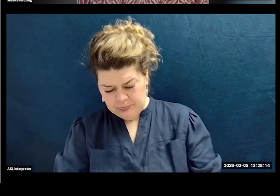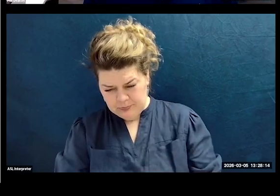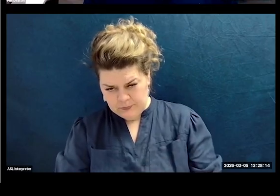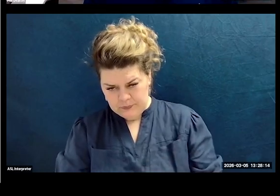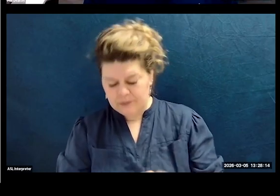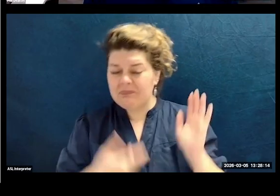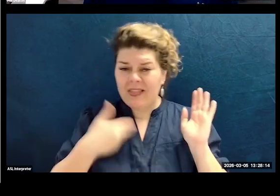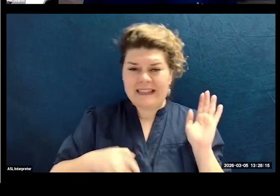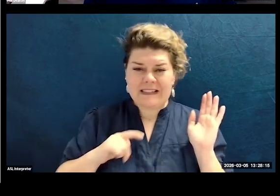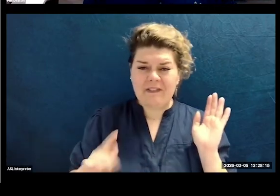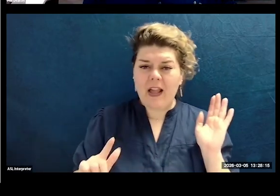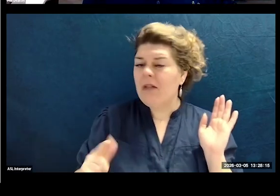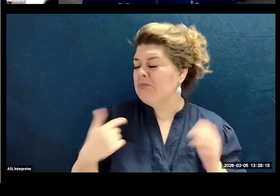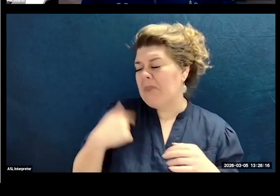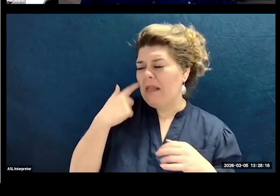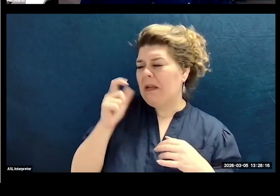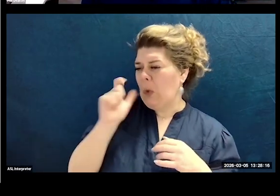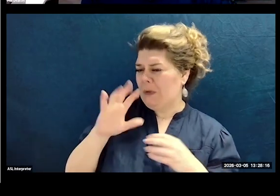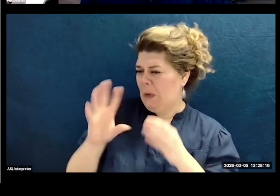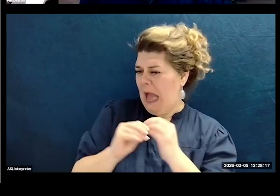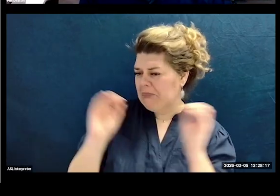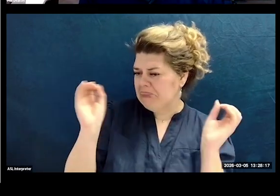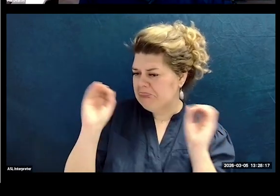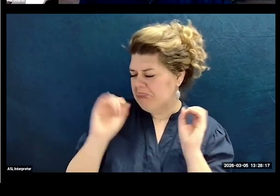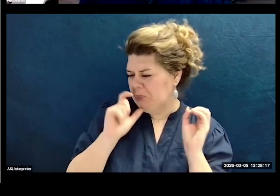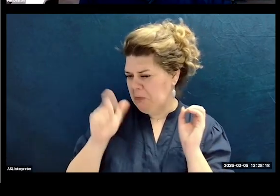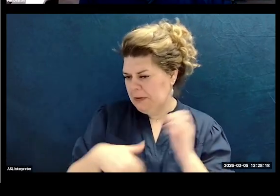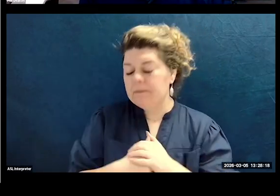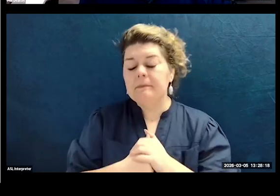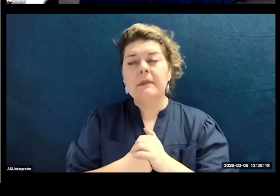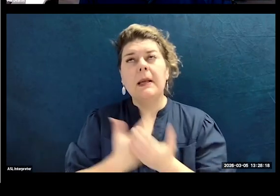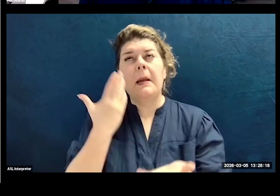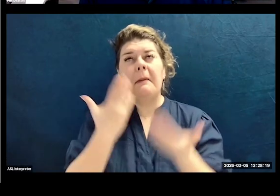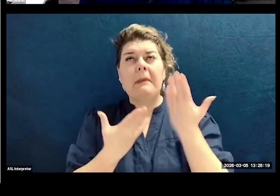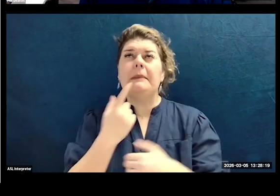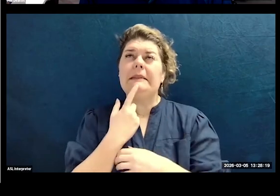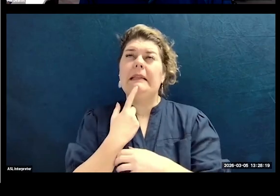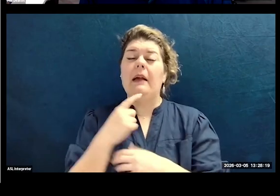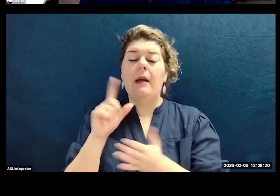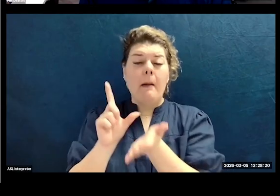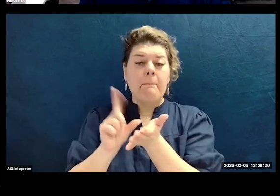This is Phil, I don't think I would add anything further, other than the fact that publishers have been getting